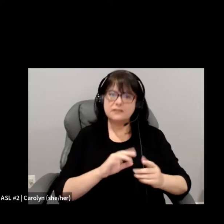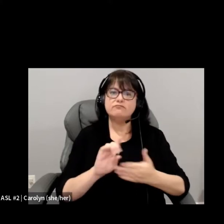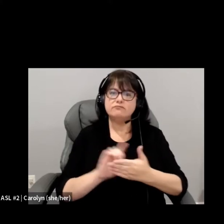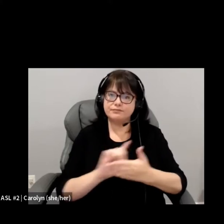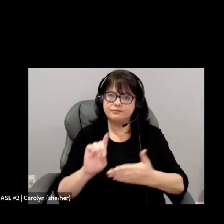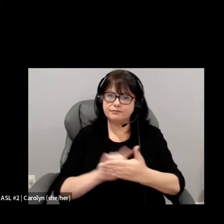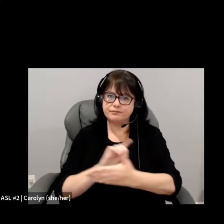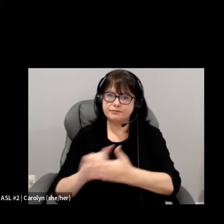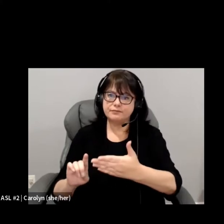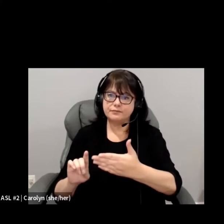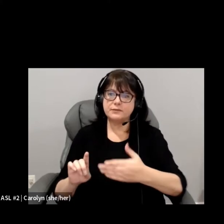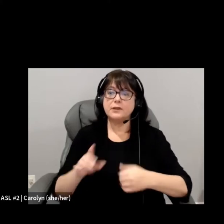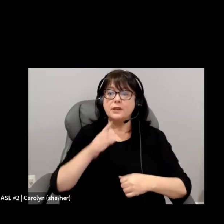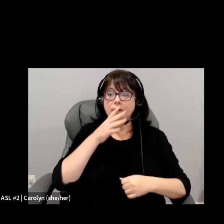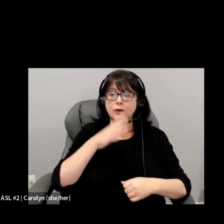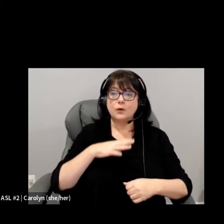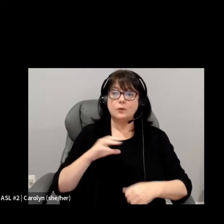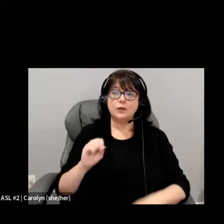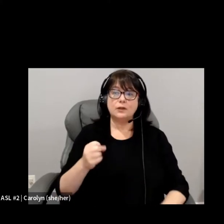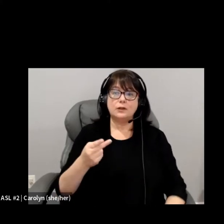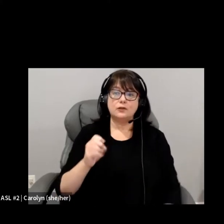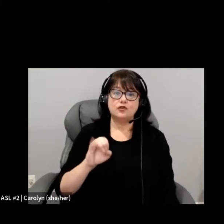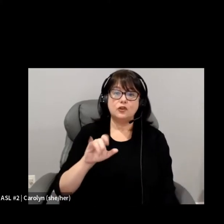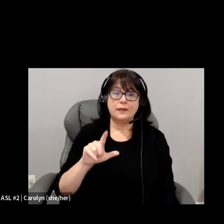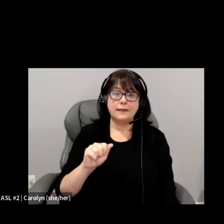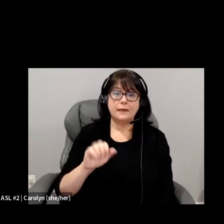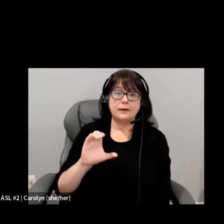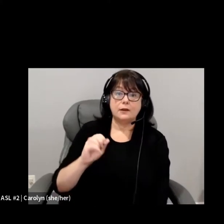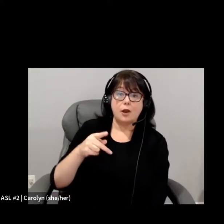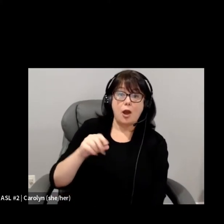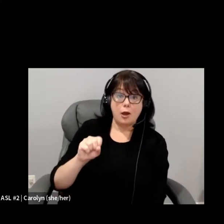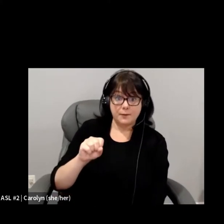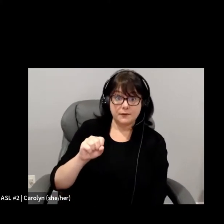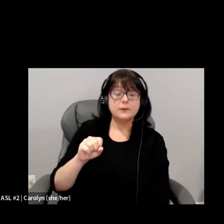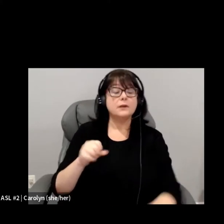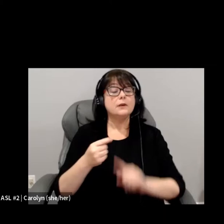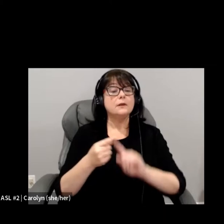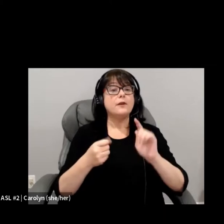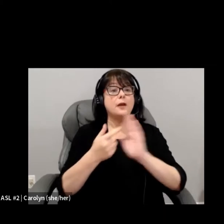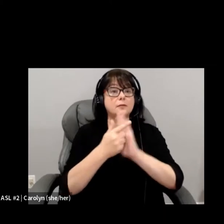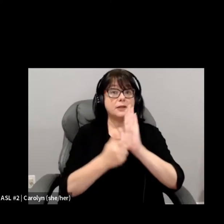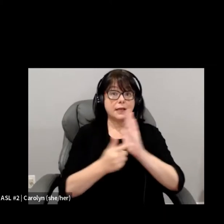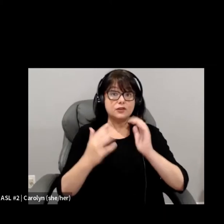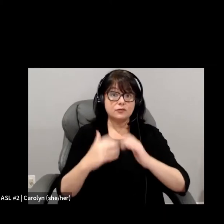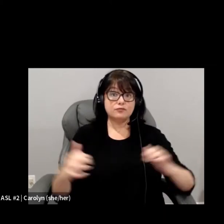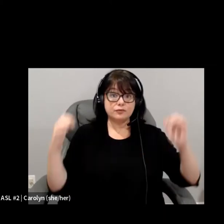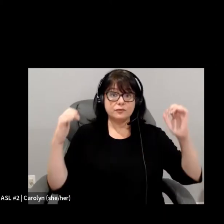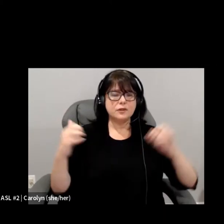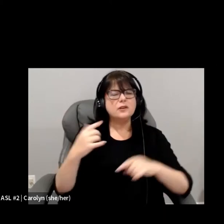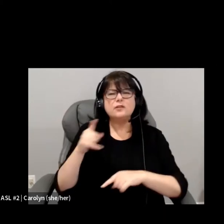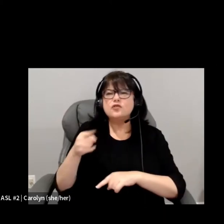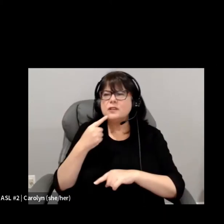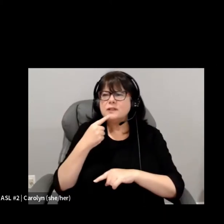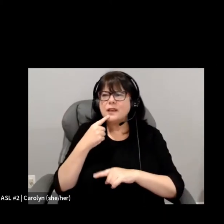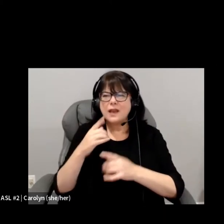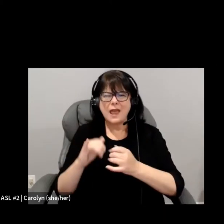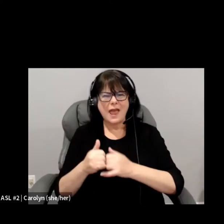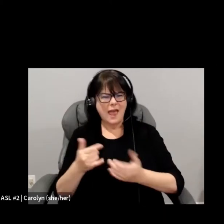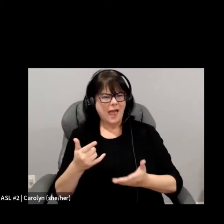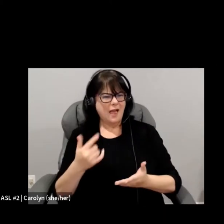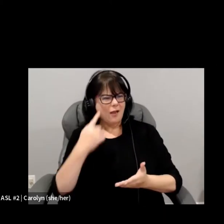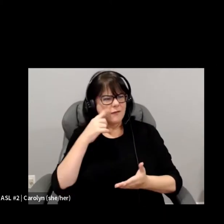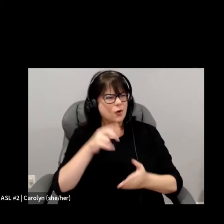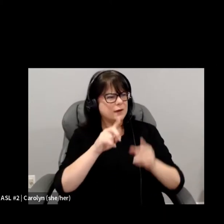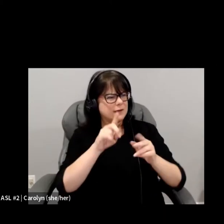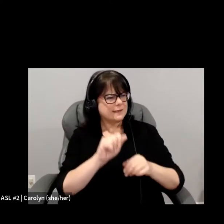SHEILA COPPS DECLARED HOW CAN I JUSTIFY THIS LEGISLATION TO A DISABLED PERSON WHO KNOWS